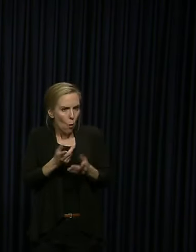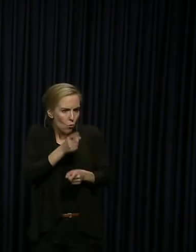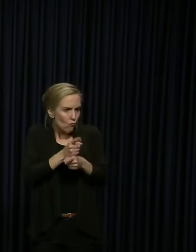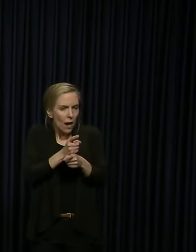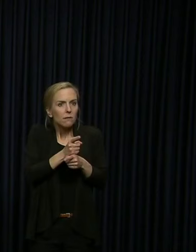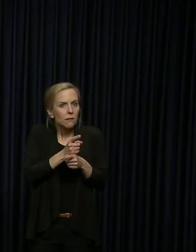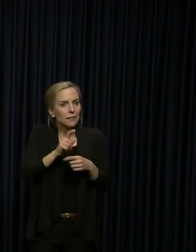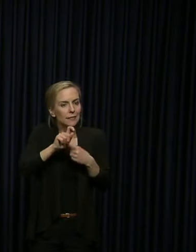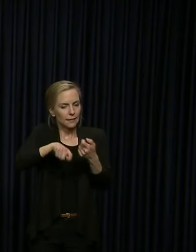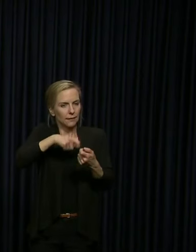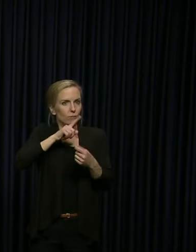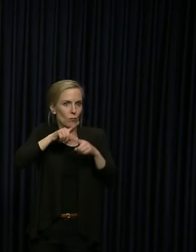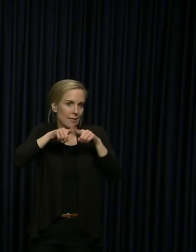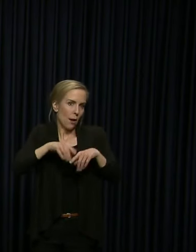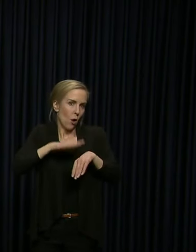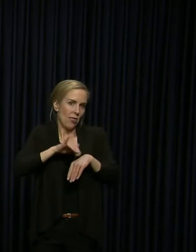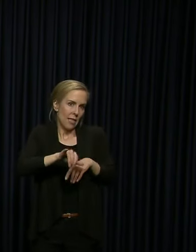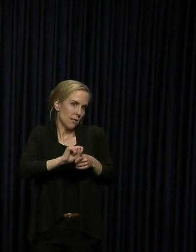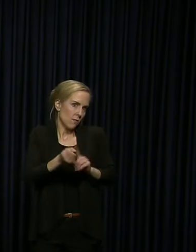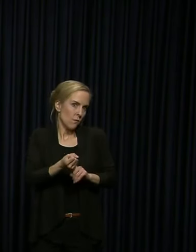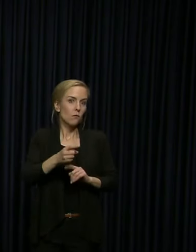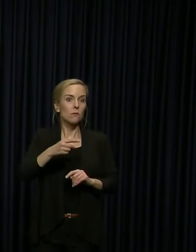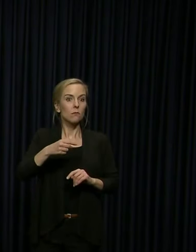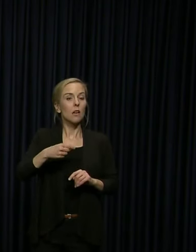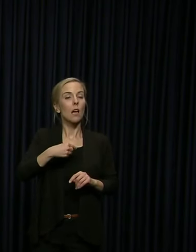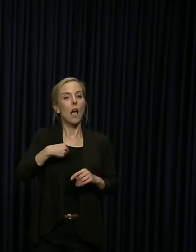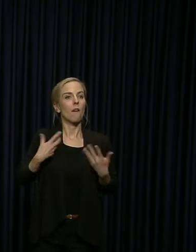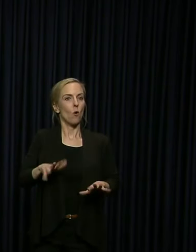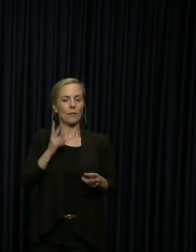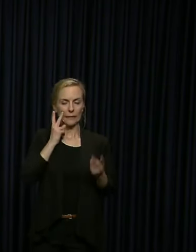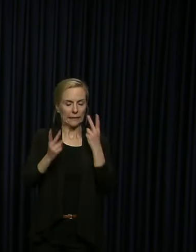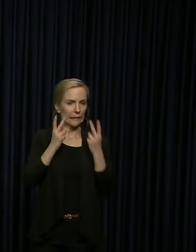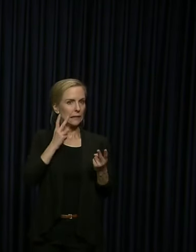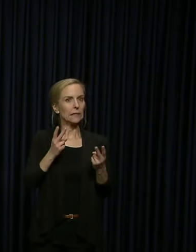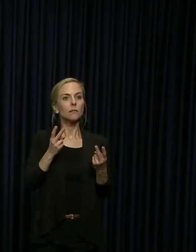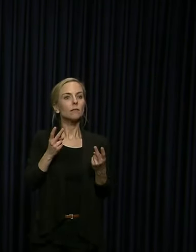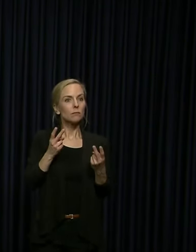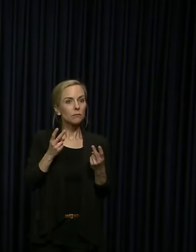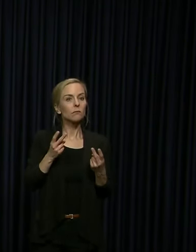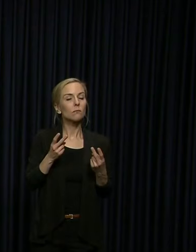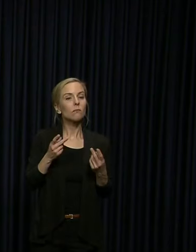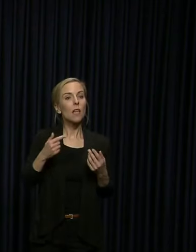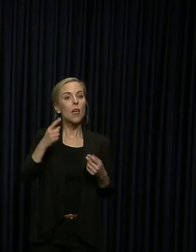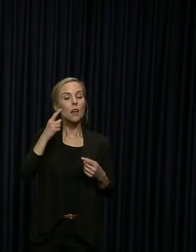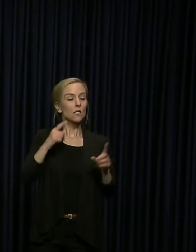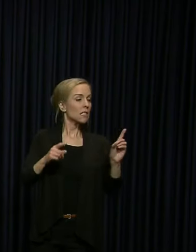REPORT THAT I'VE GOTTEN, WOULD